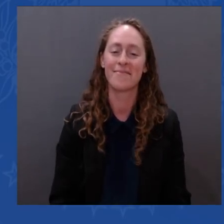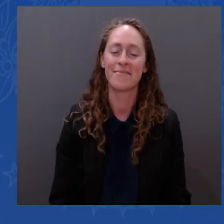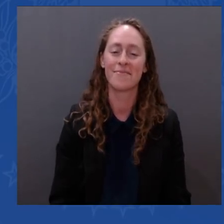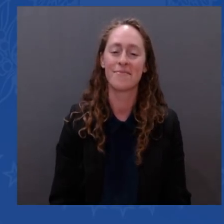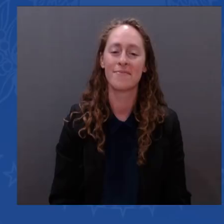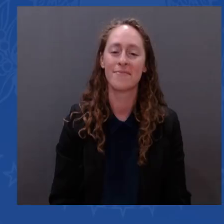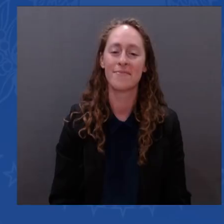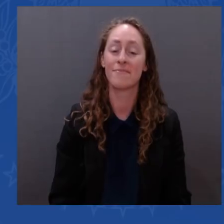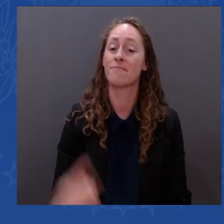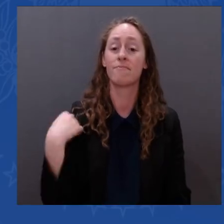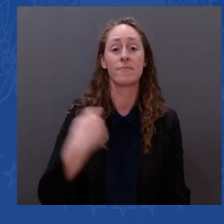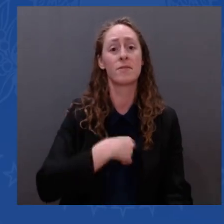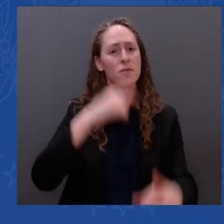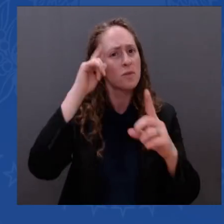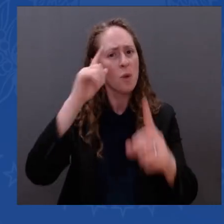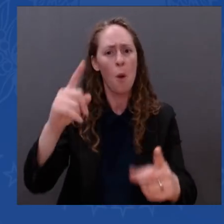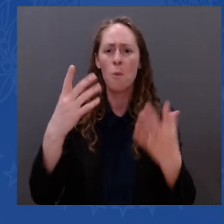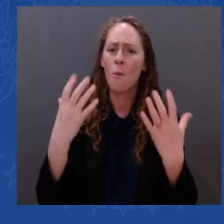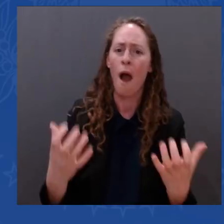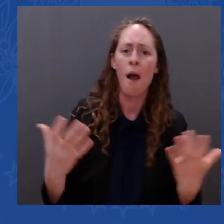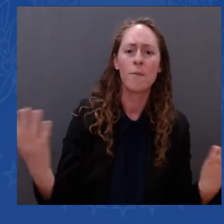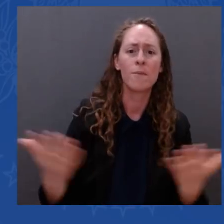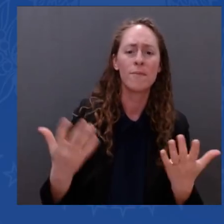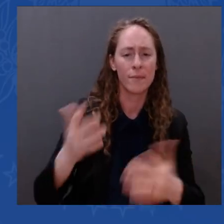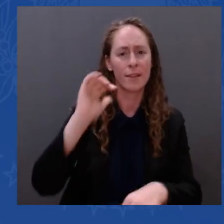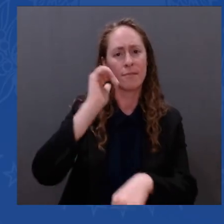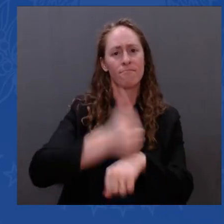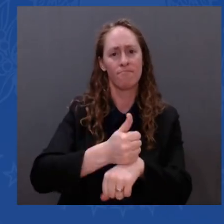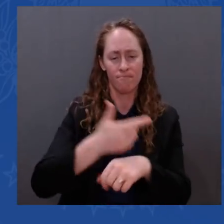This will be our first such facility in the United States.